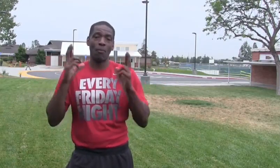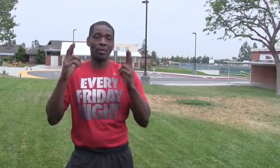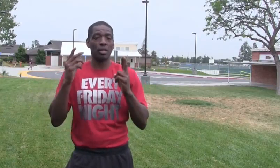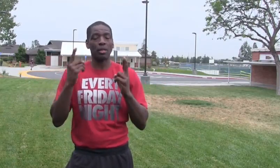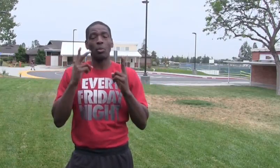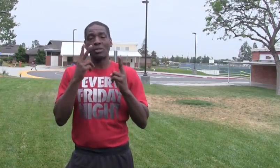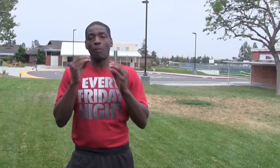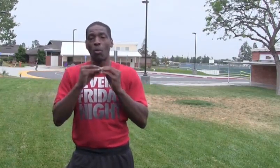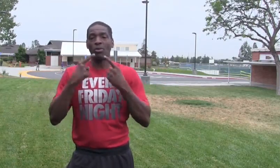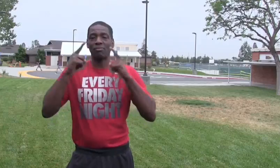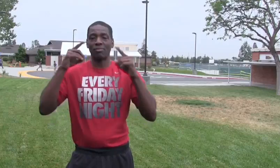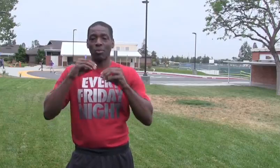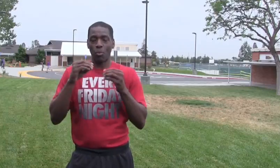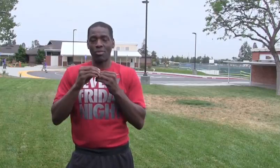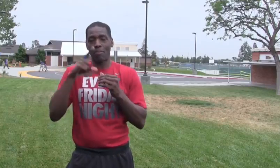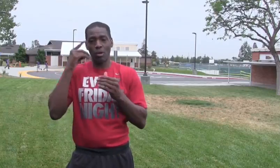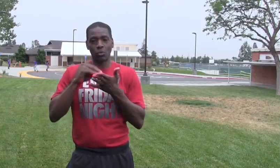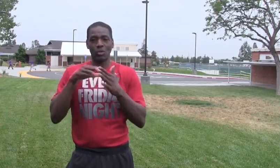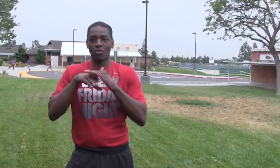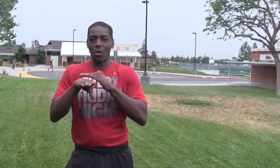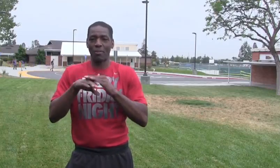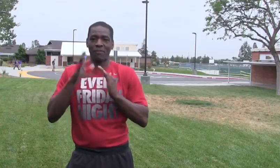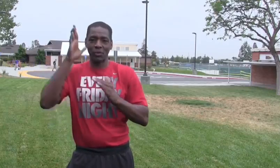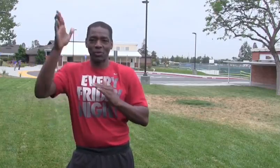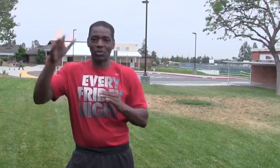Hopefully, we can get more black students to come and be successful.